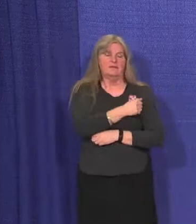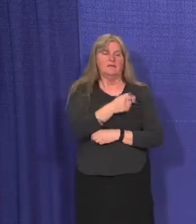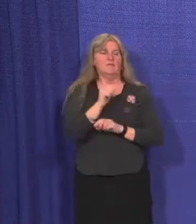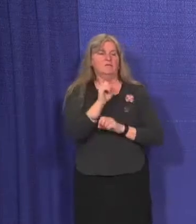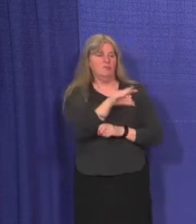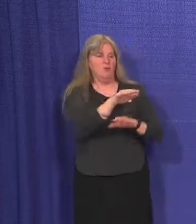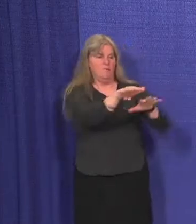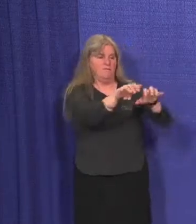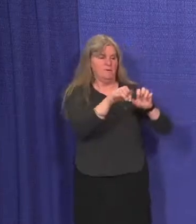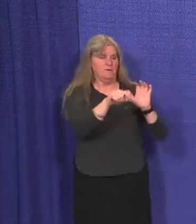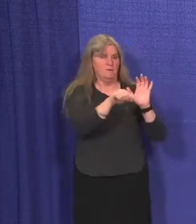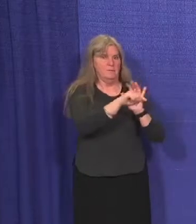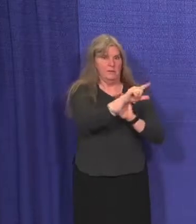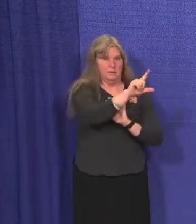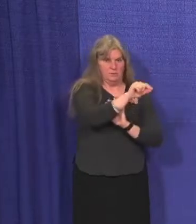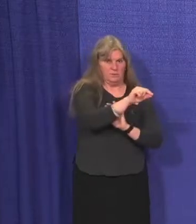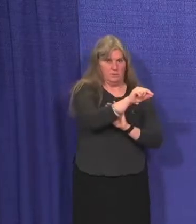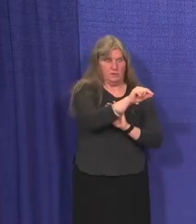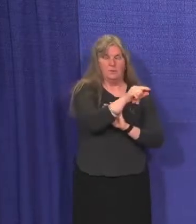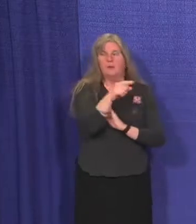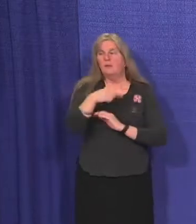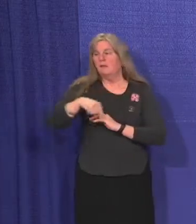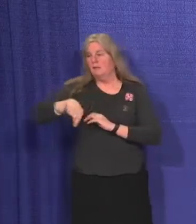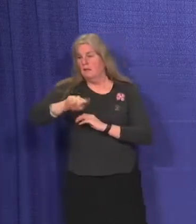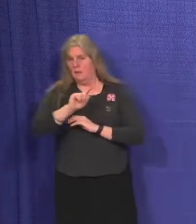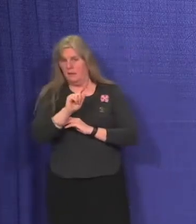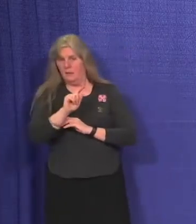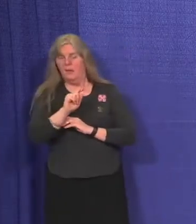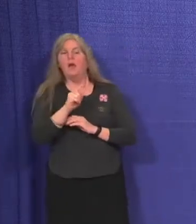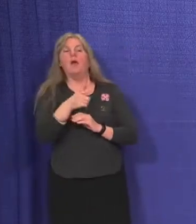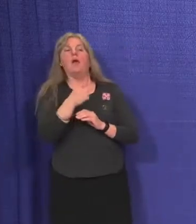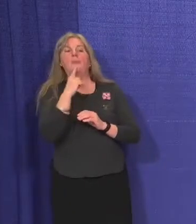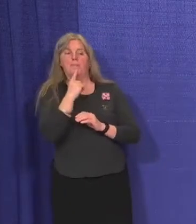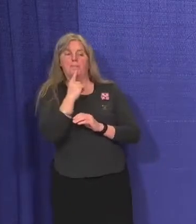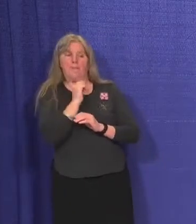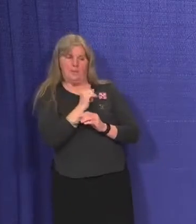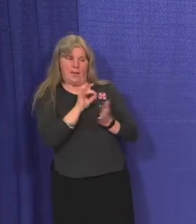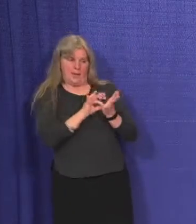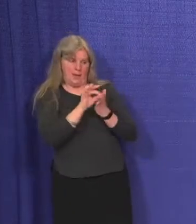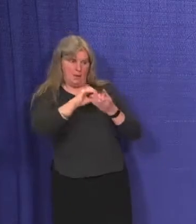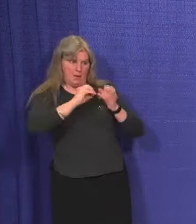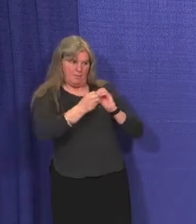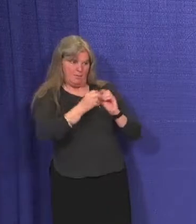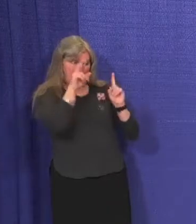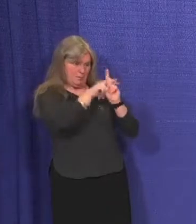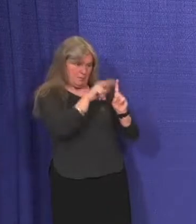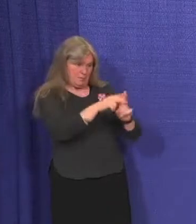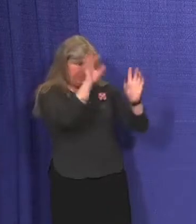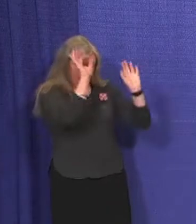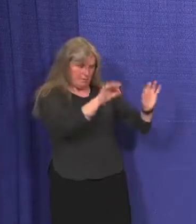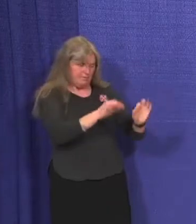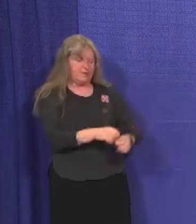I want to make sure people realize the impact this has on our program. This isn't quite the same as